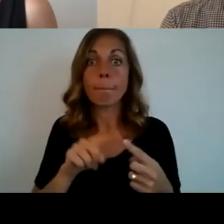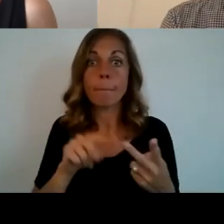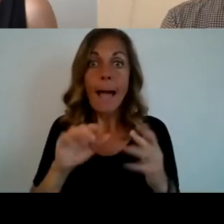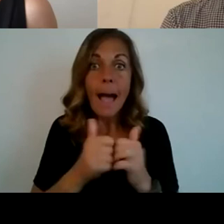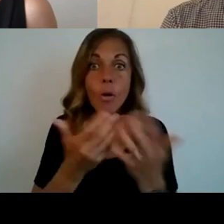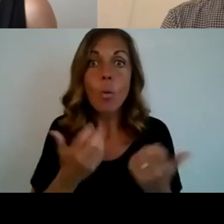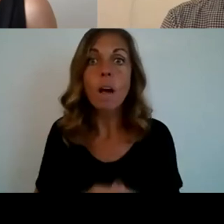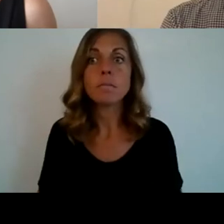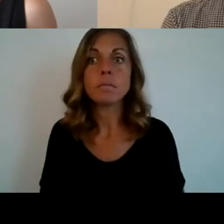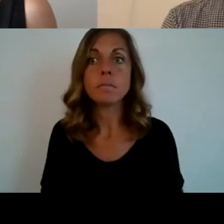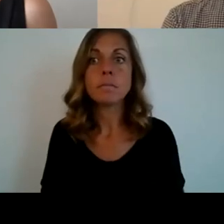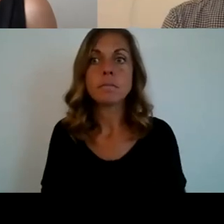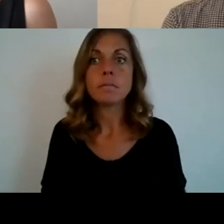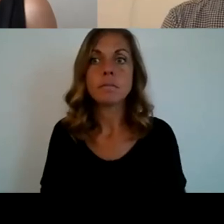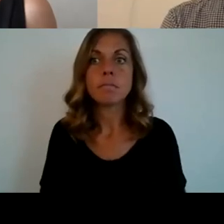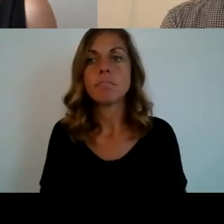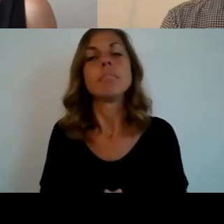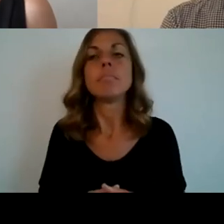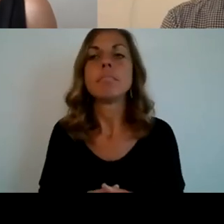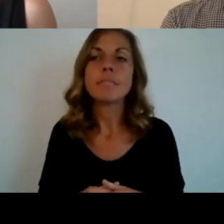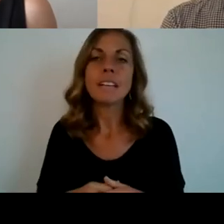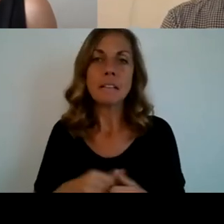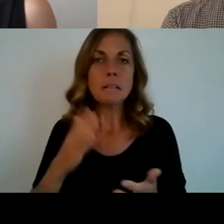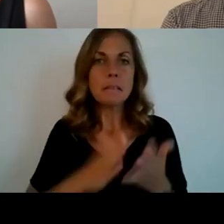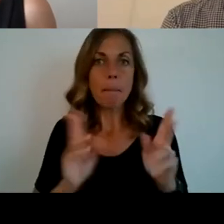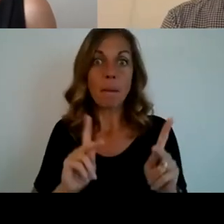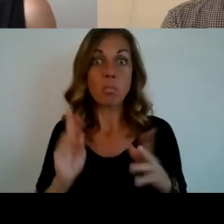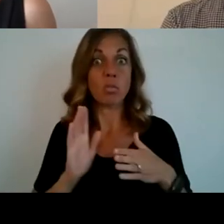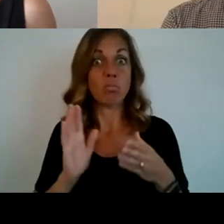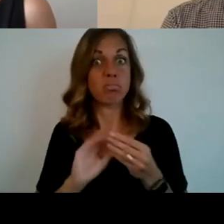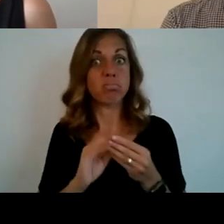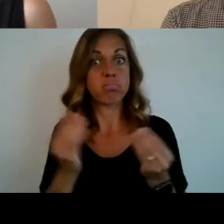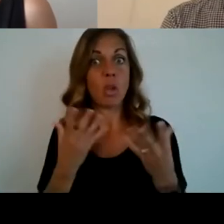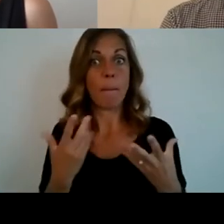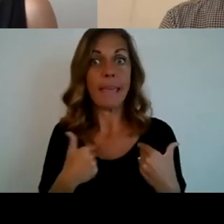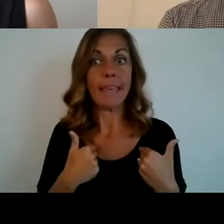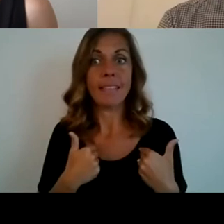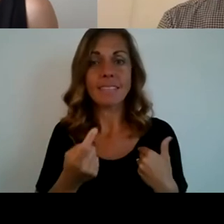covering in the workplace. Some people are sharing with me that I feel like I somehow